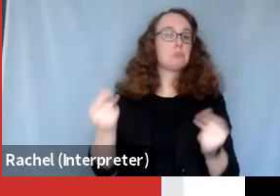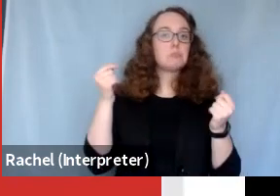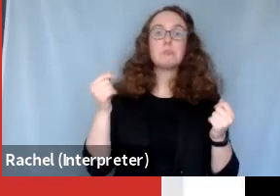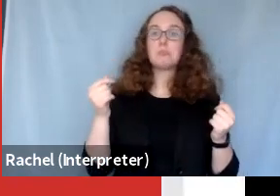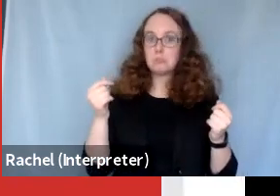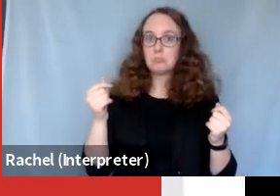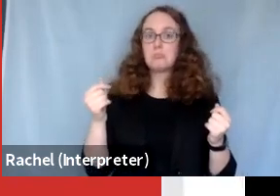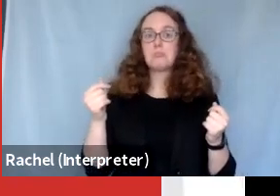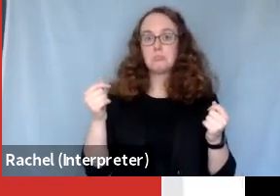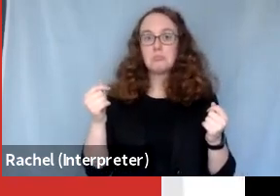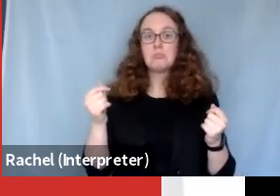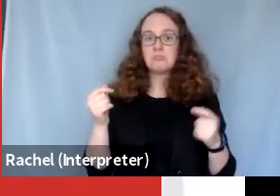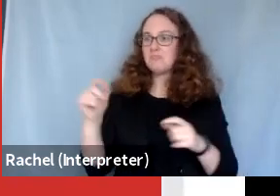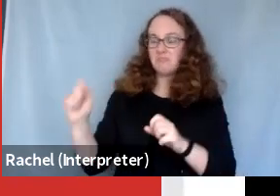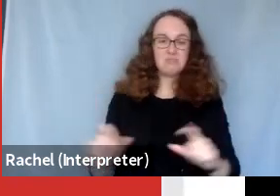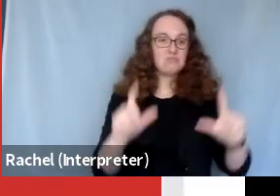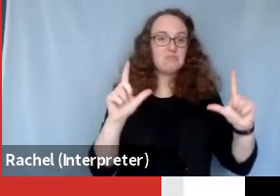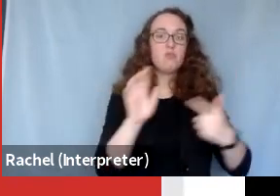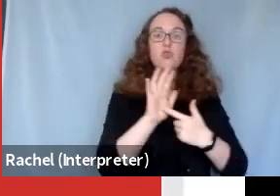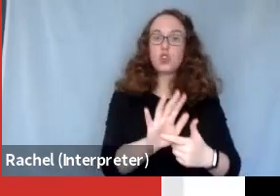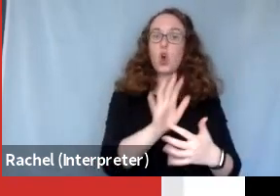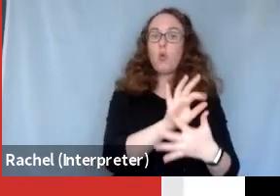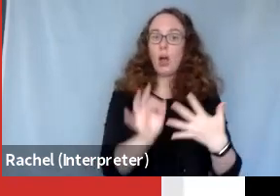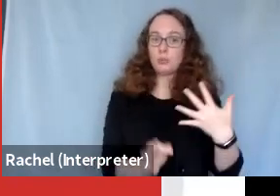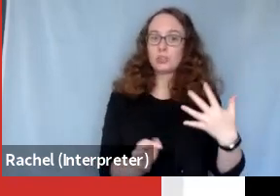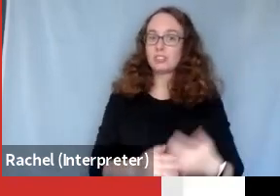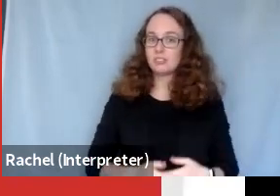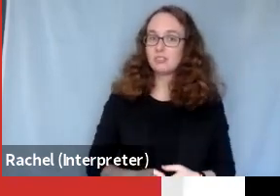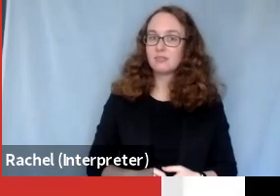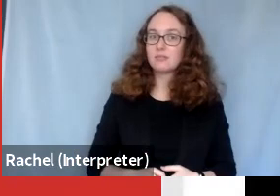and and your options. Okay, we have another question it says